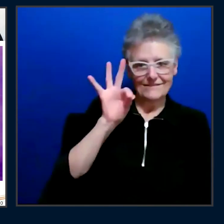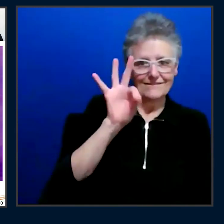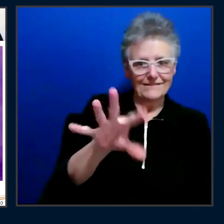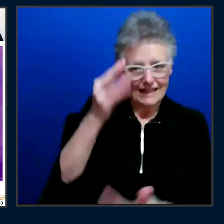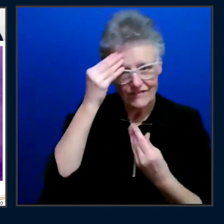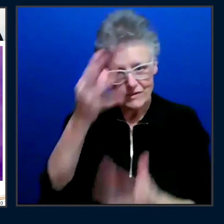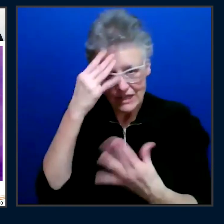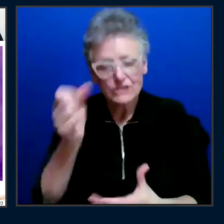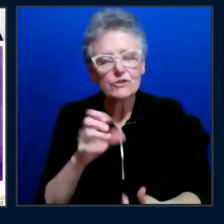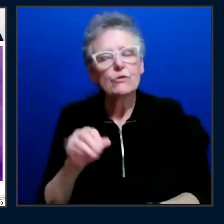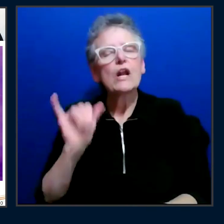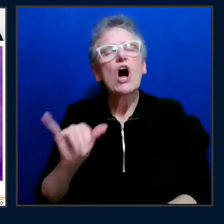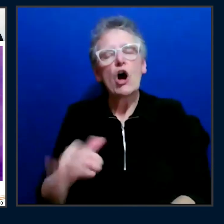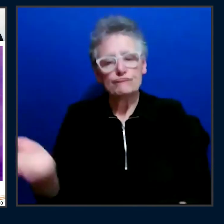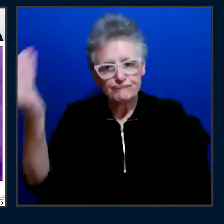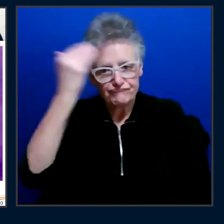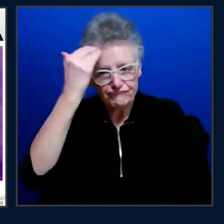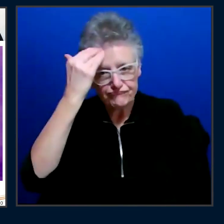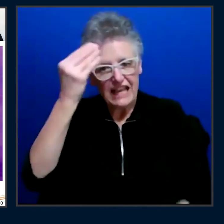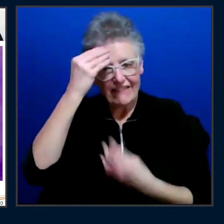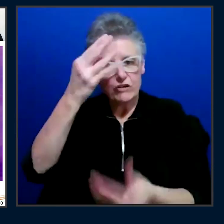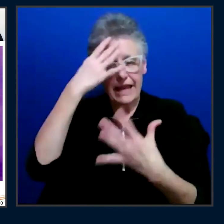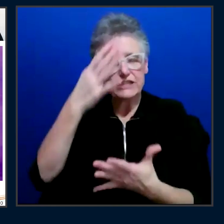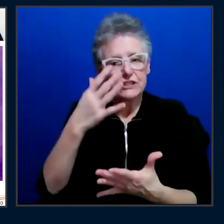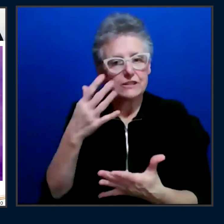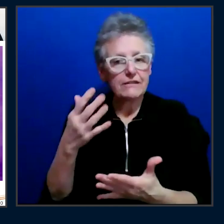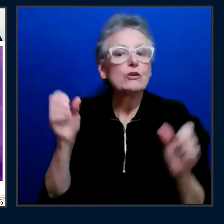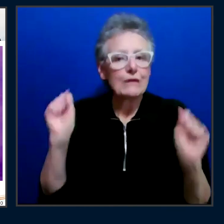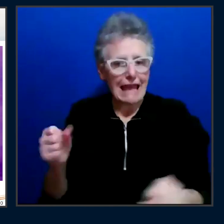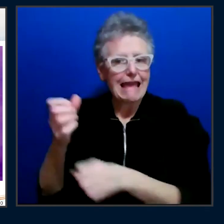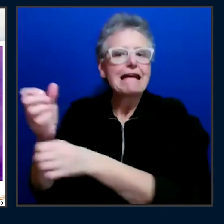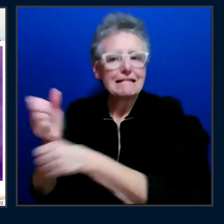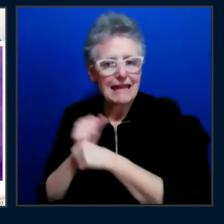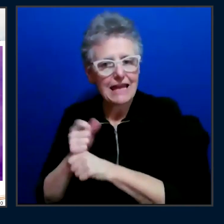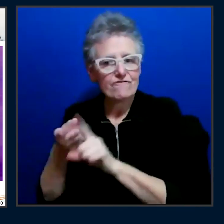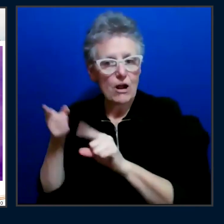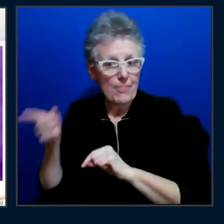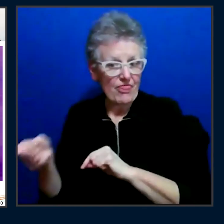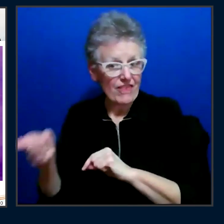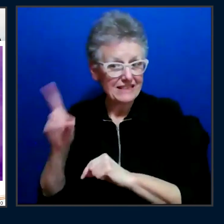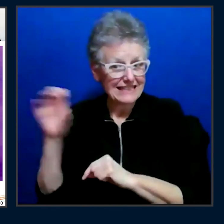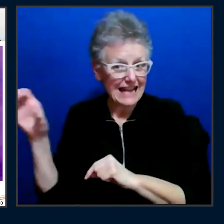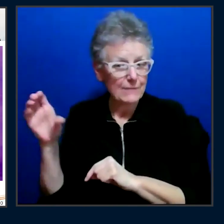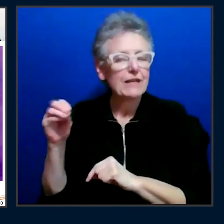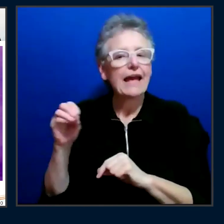so that you can build your awareness of information that is accessible to you